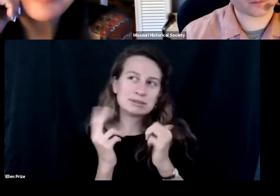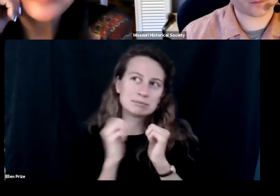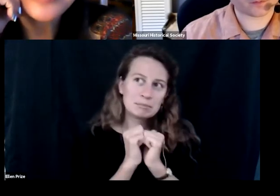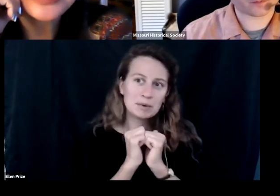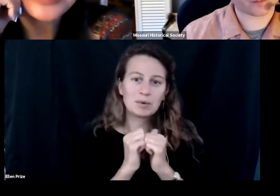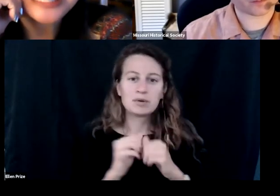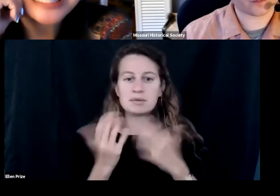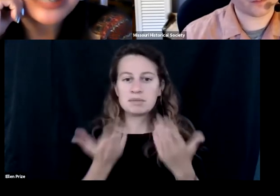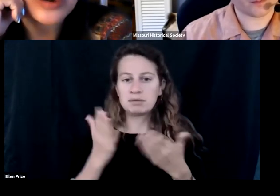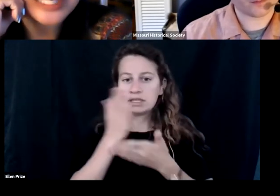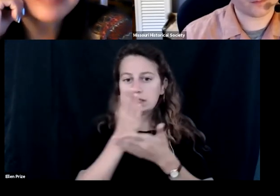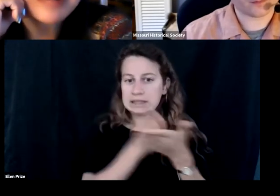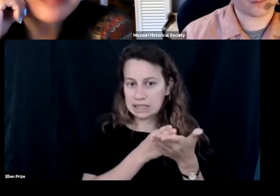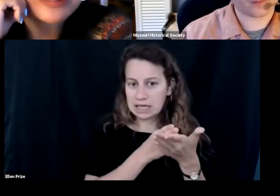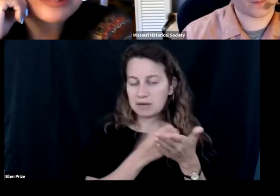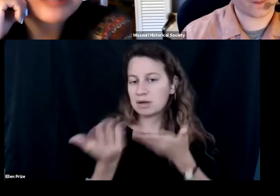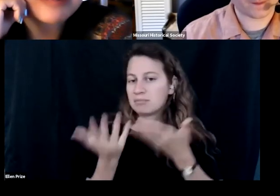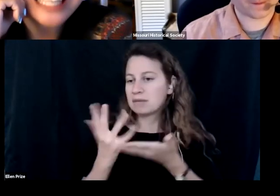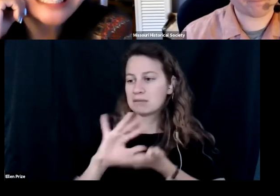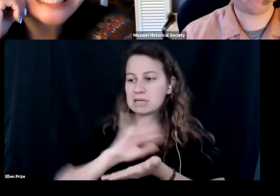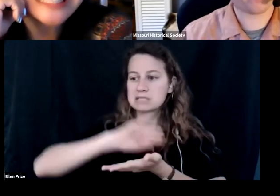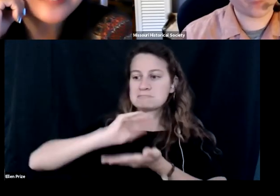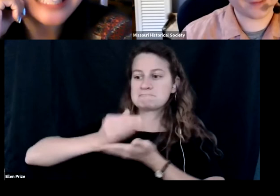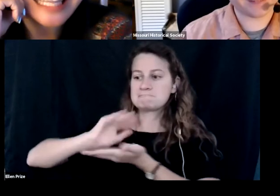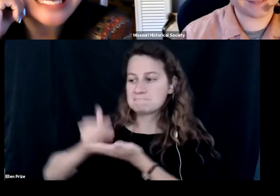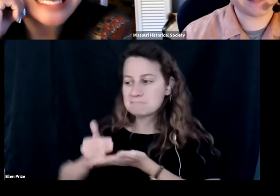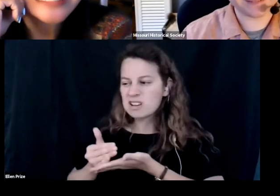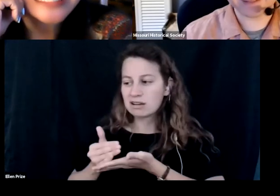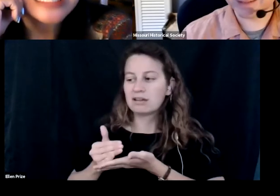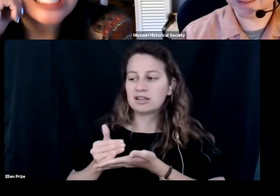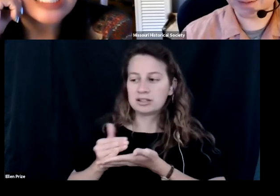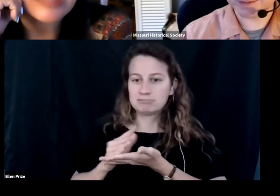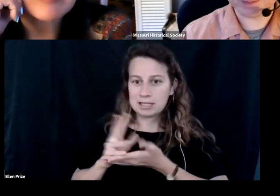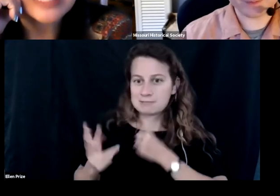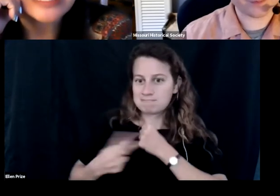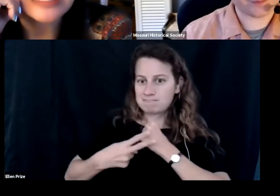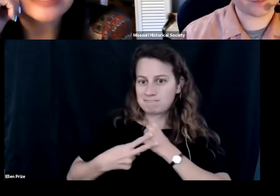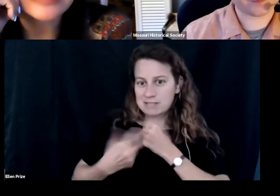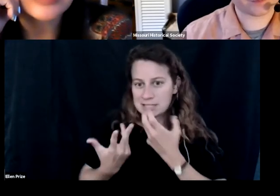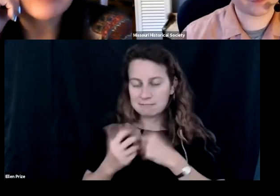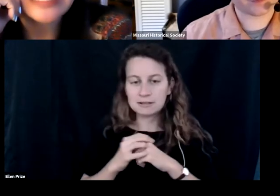there's several stories, but one of the stories was that they were able to get housing because of my uncle's military status